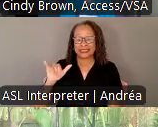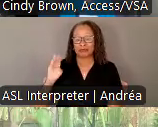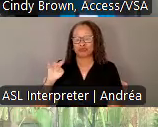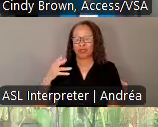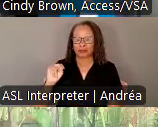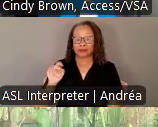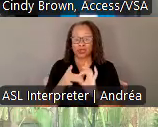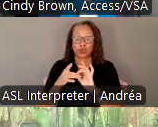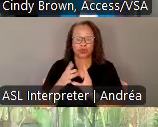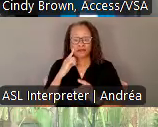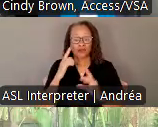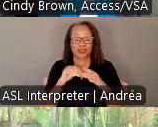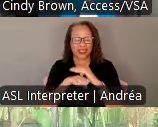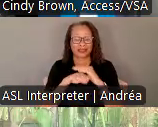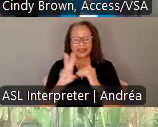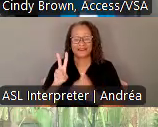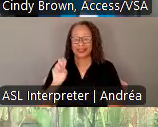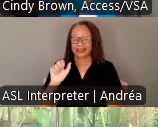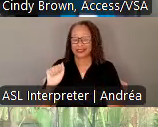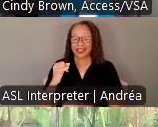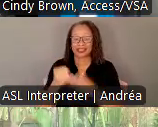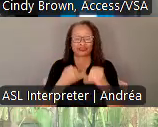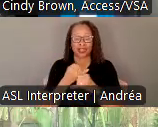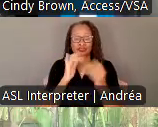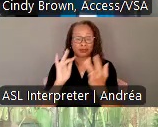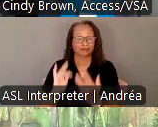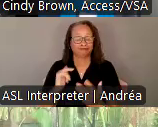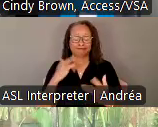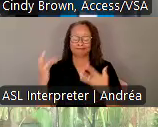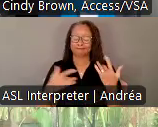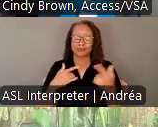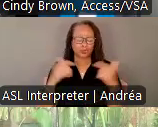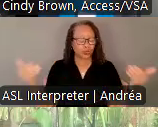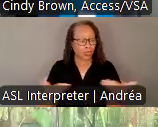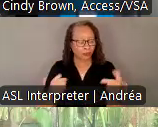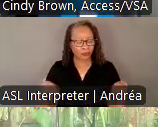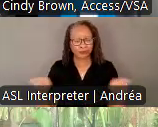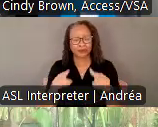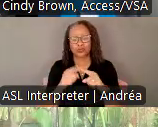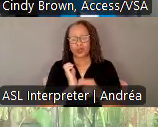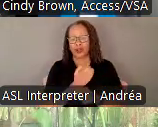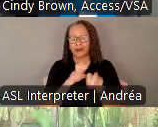for the Access VSA International Network, and I am thrilled to welcome you to our panel discussion,